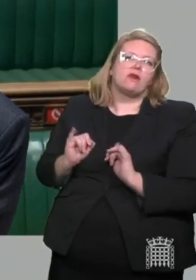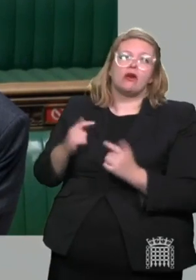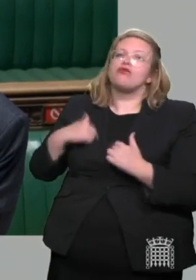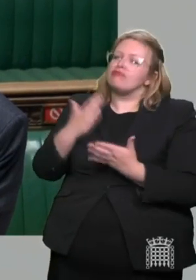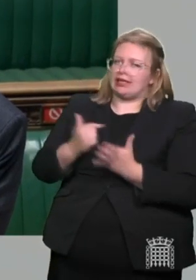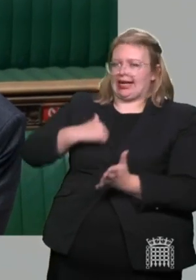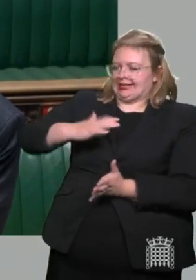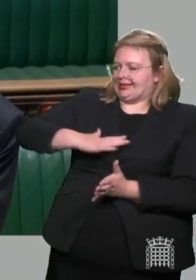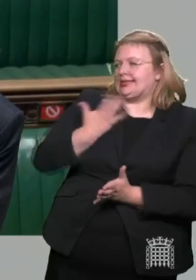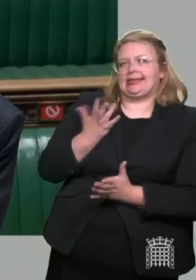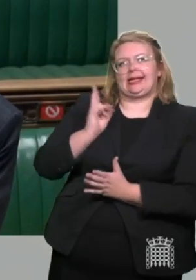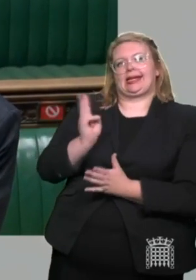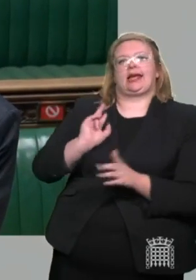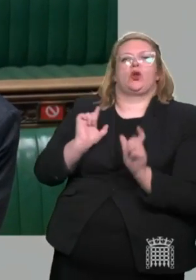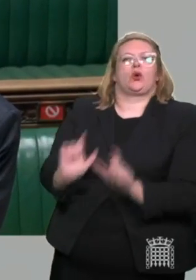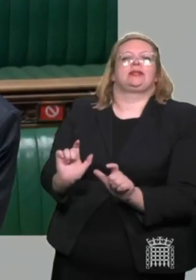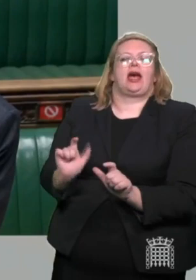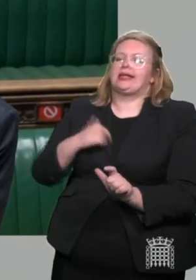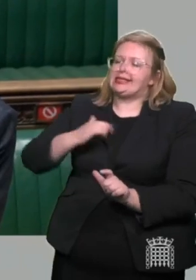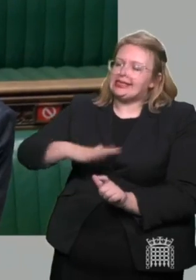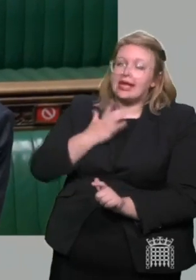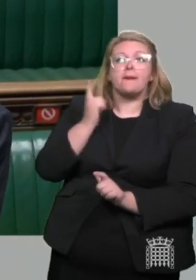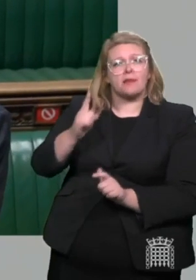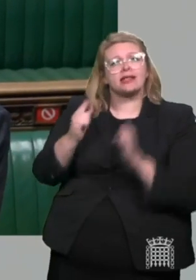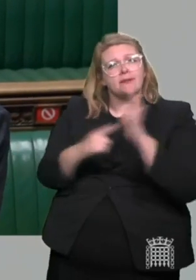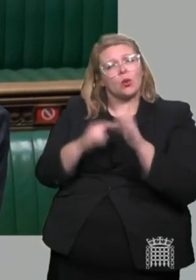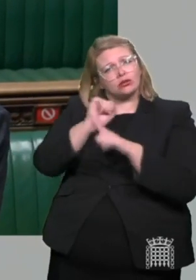the British public throughout the pandemic—to protect them from lockdowns, but also to protect